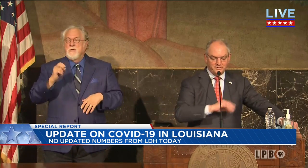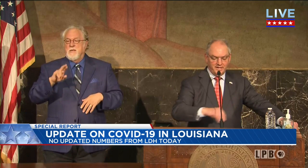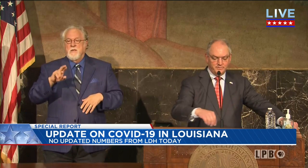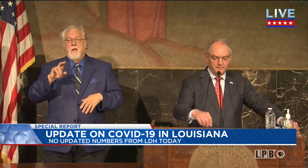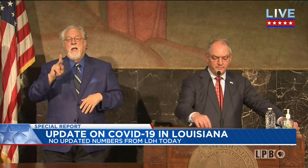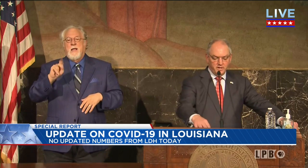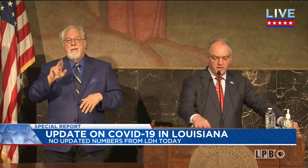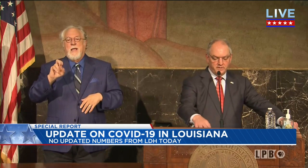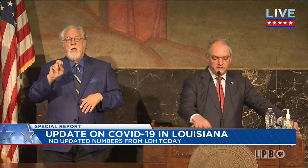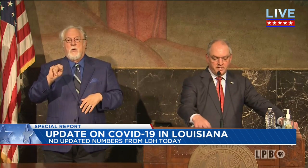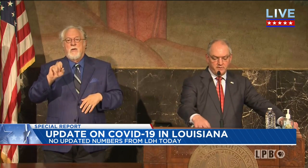AT THE PODIUM.